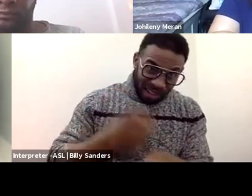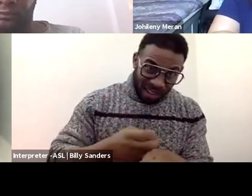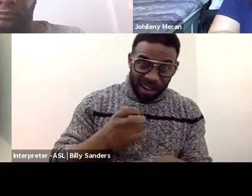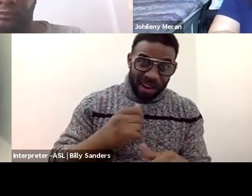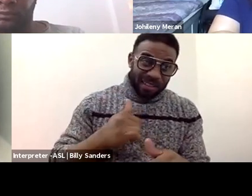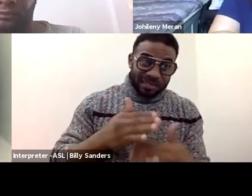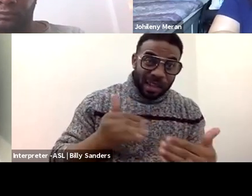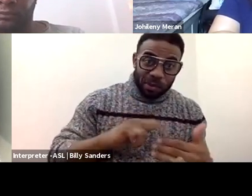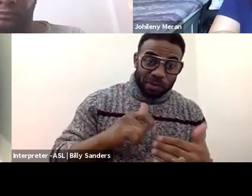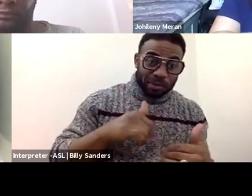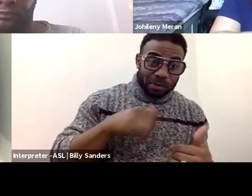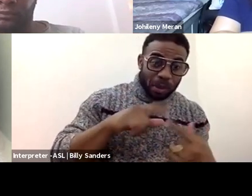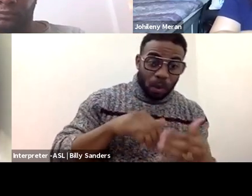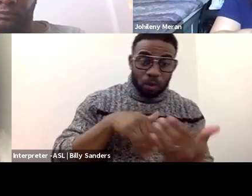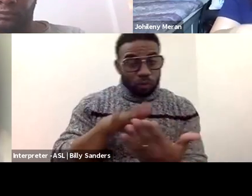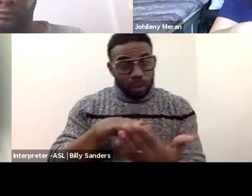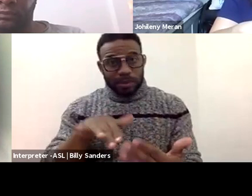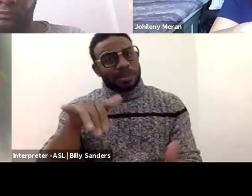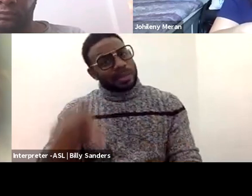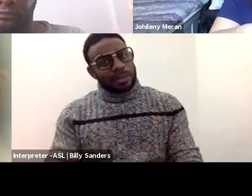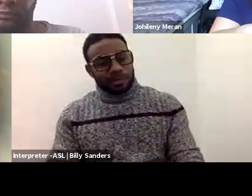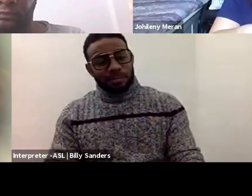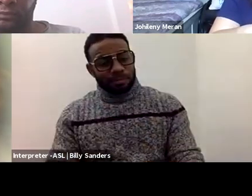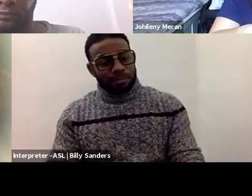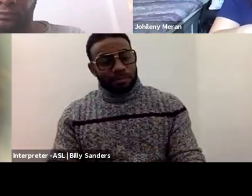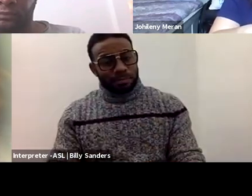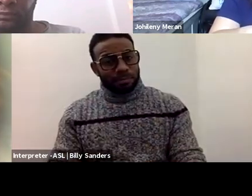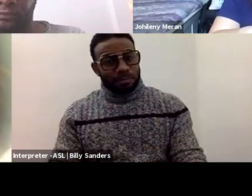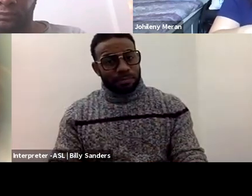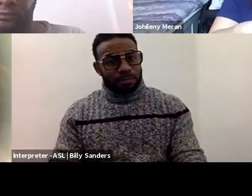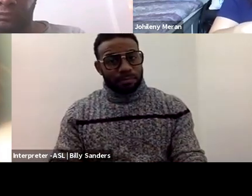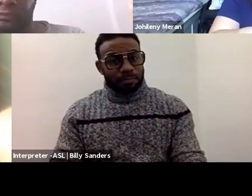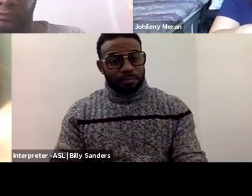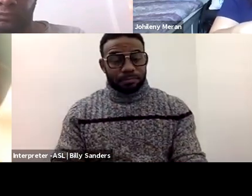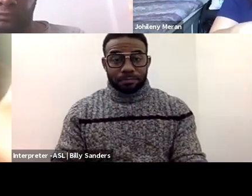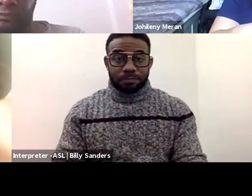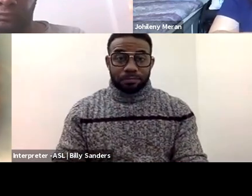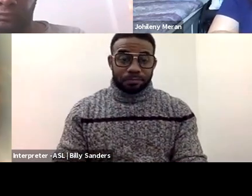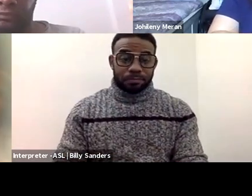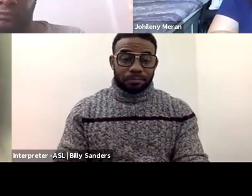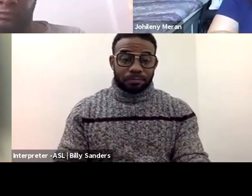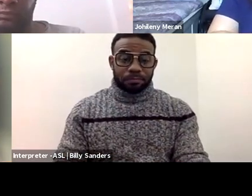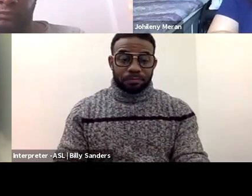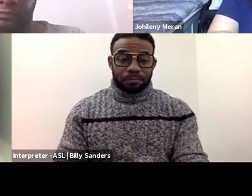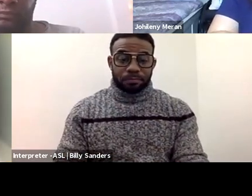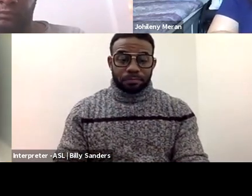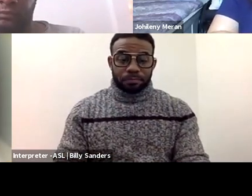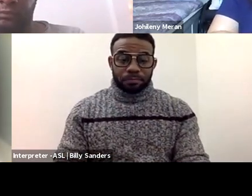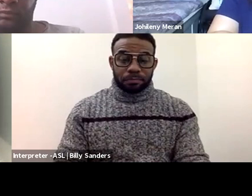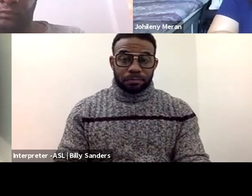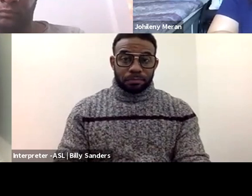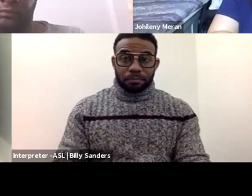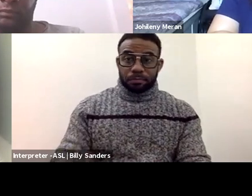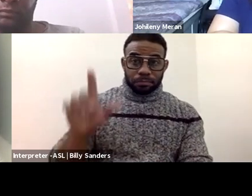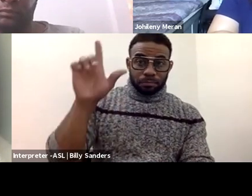or addressed. Yes. JOHILENY MERAN: I will add to that just very